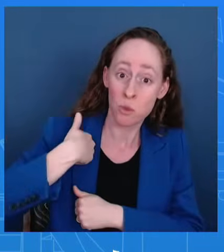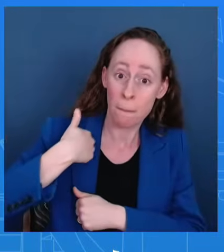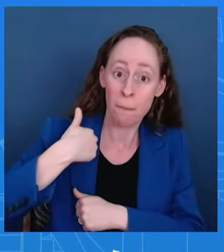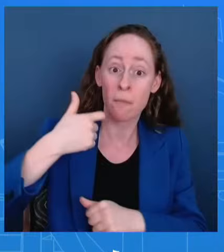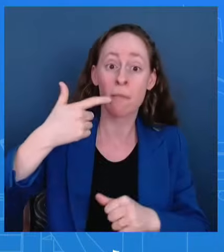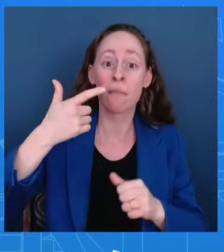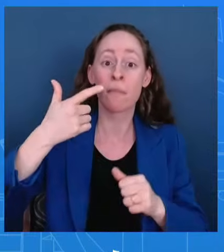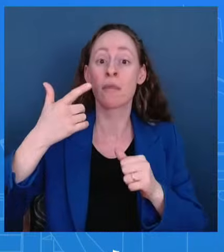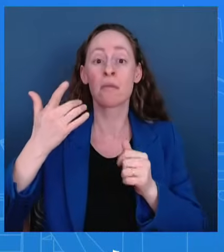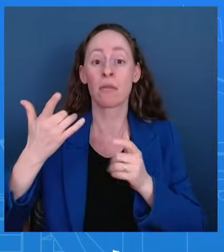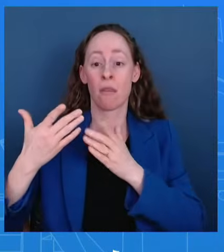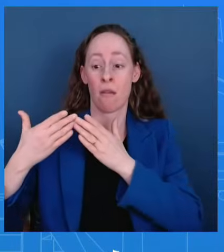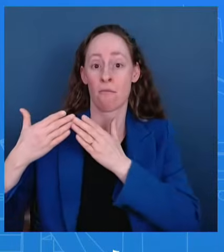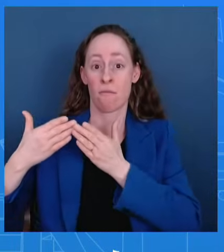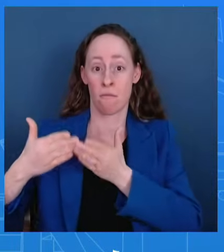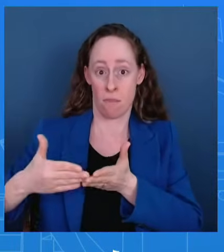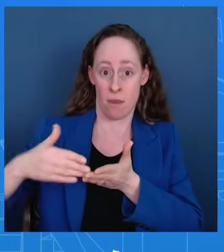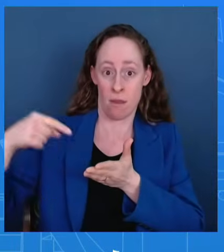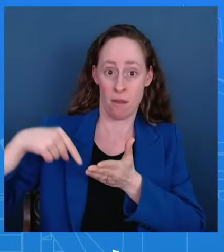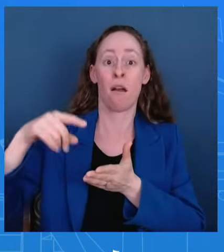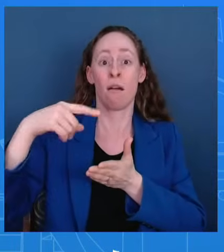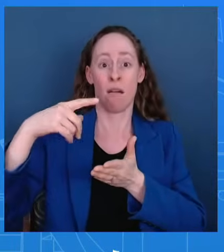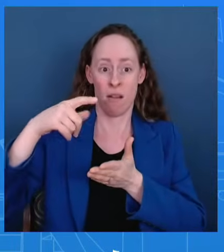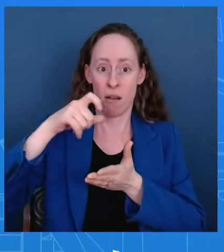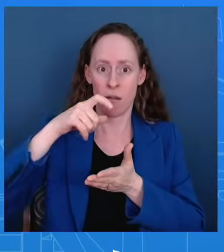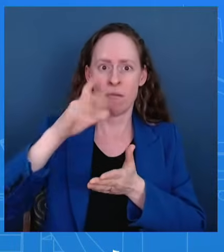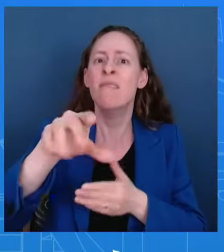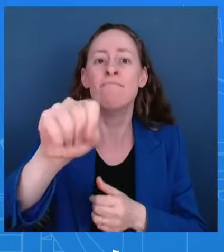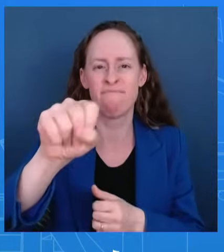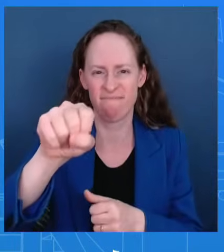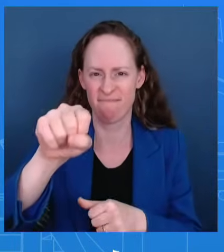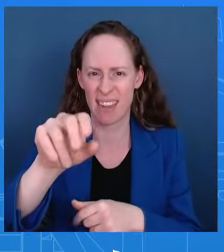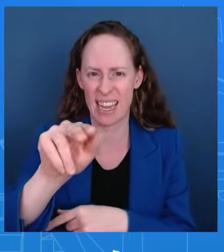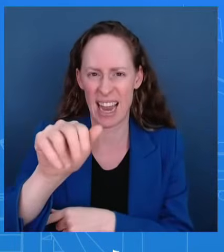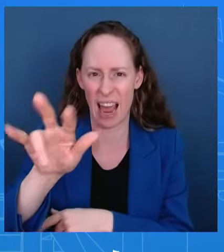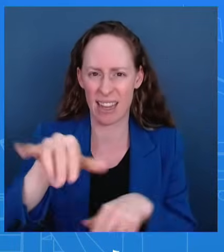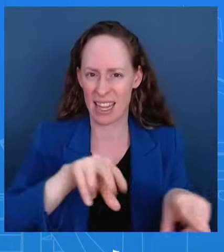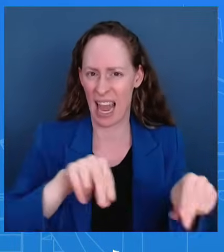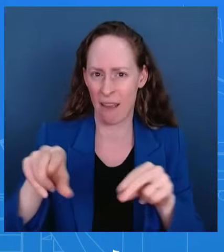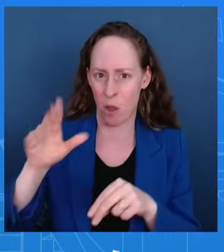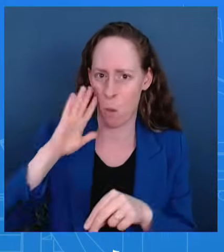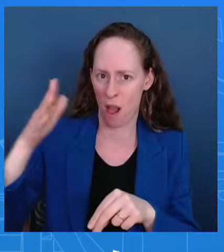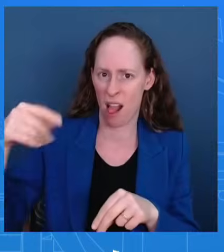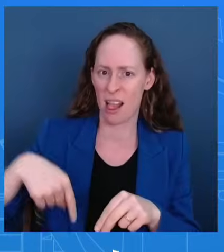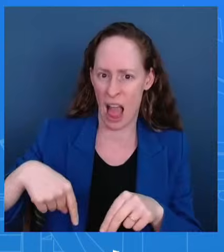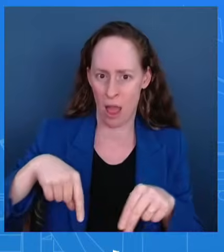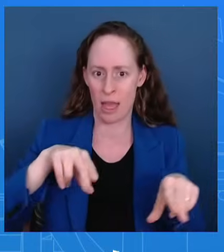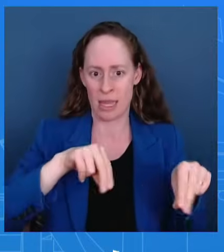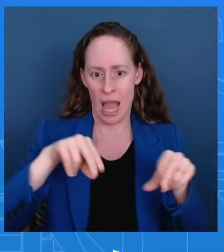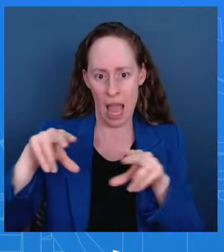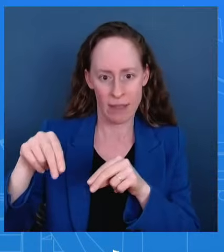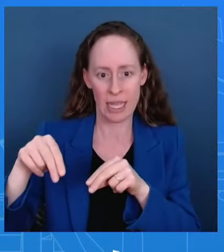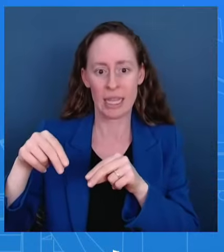there's a -- there's Navy assistance in getting the material onto smaller vessels